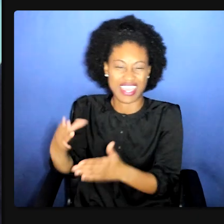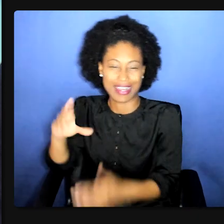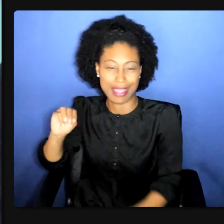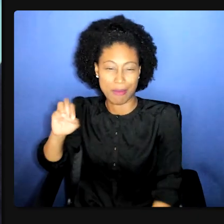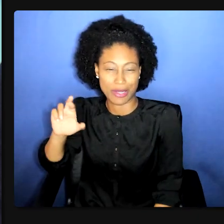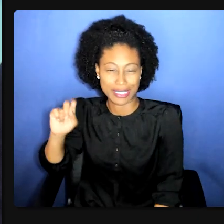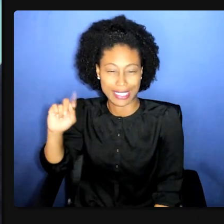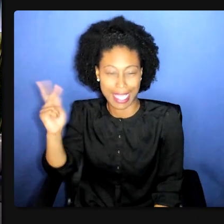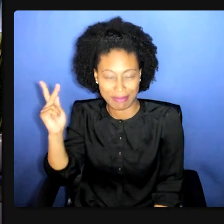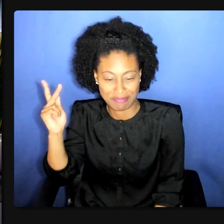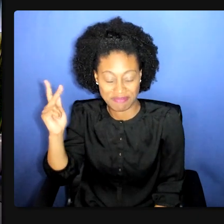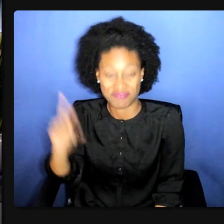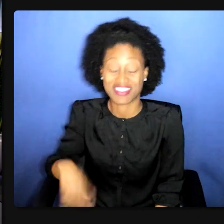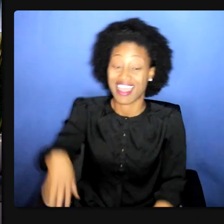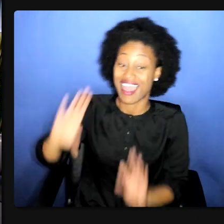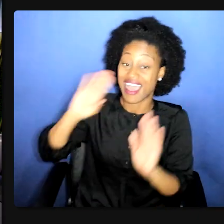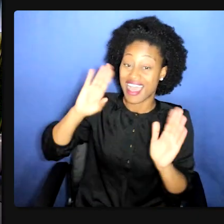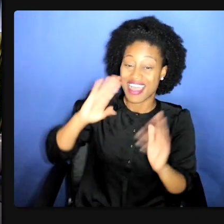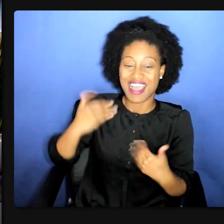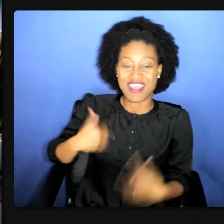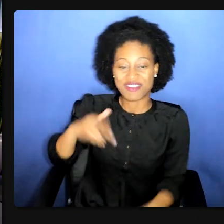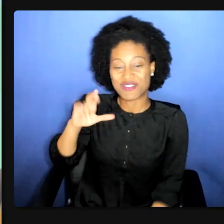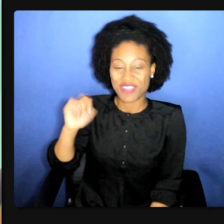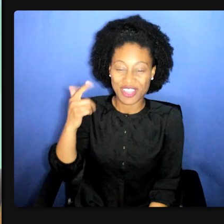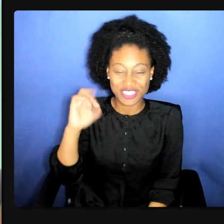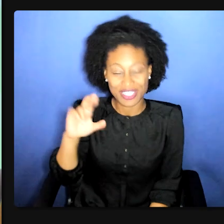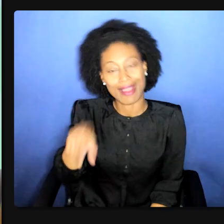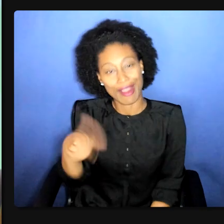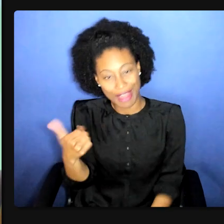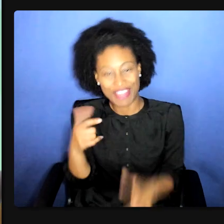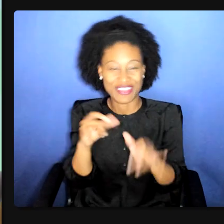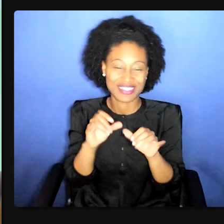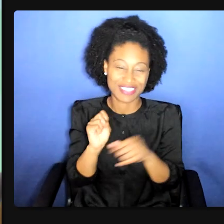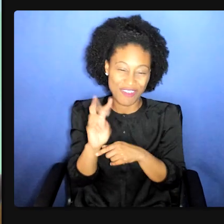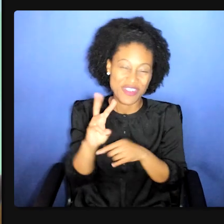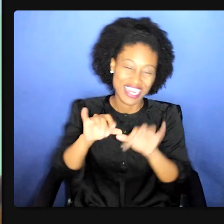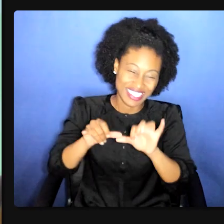toolkit and routing it out i'm roger liu another software engineer on the mixed reality toolkit